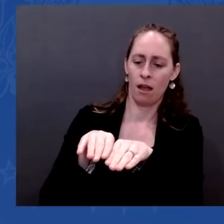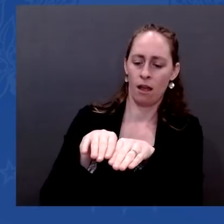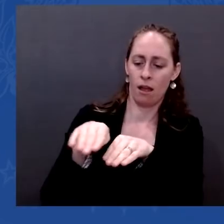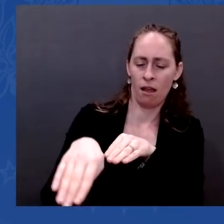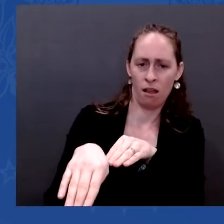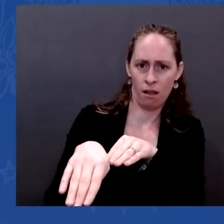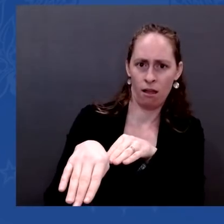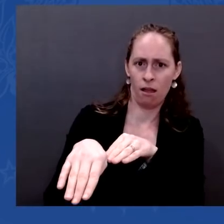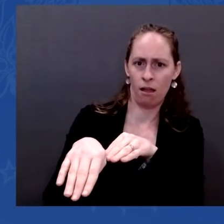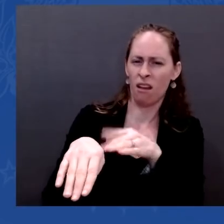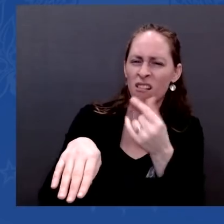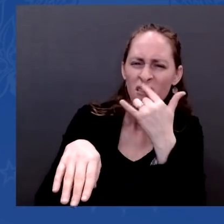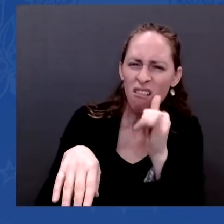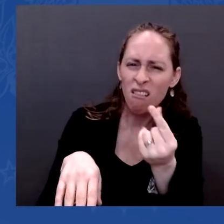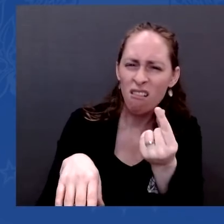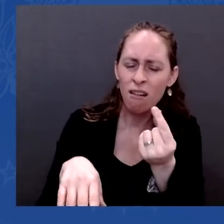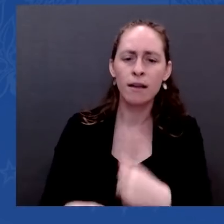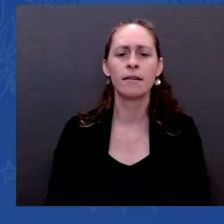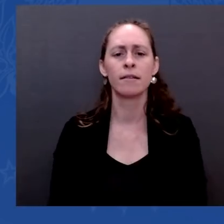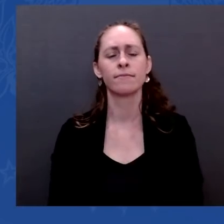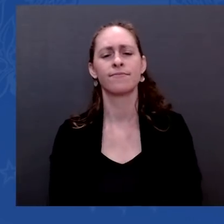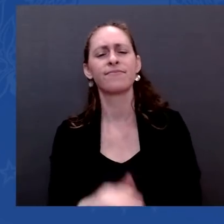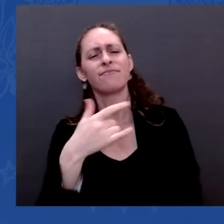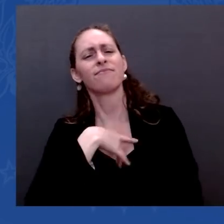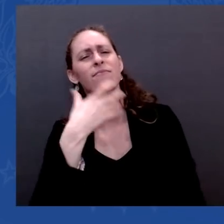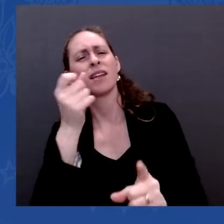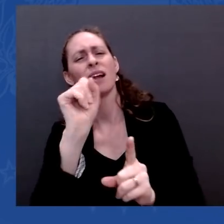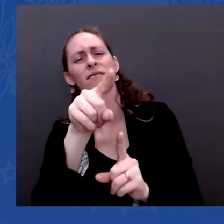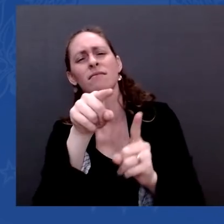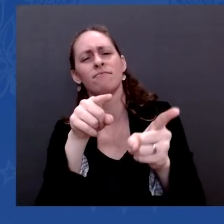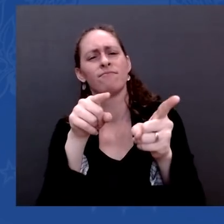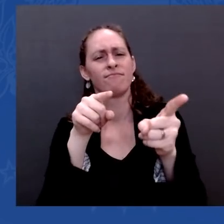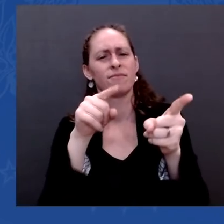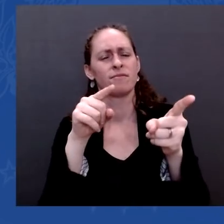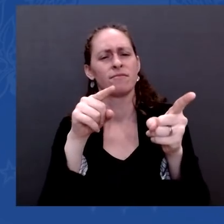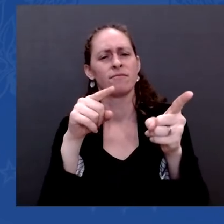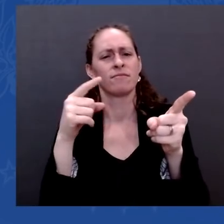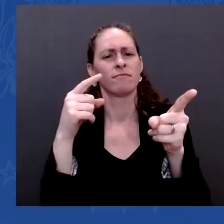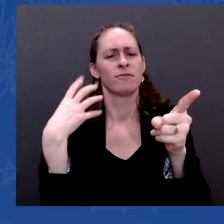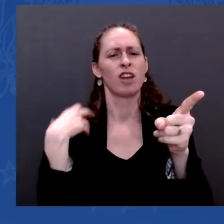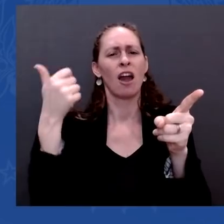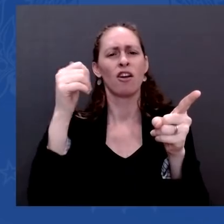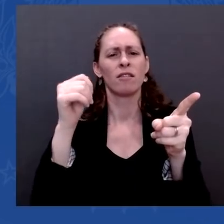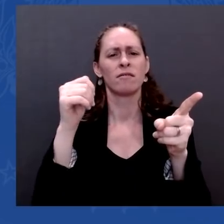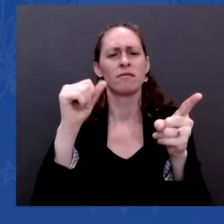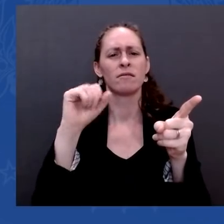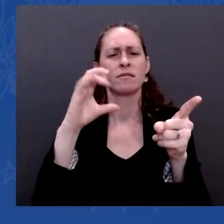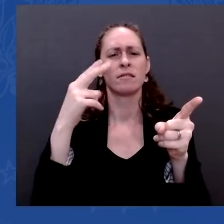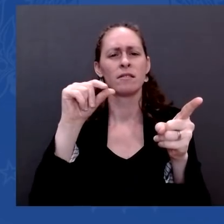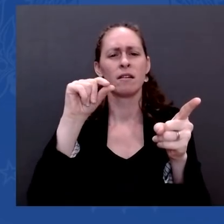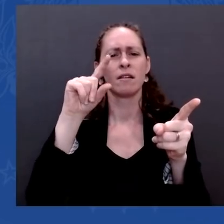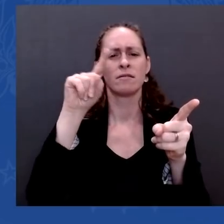you said there was some strategic ambiguity that was needed in terms of sanctions.